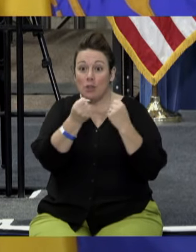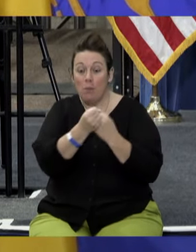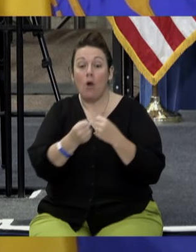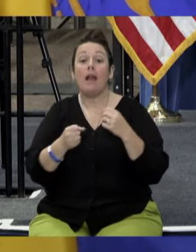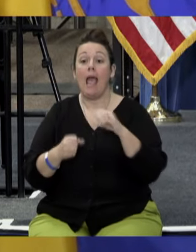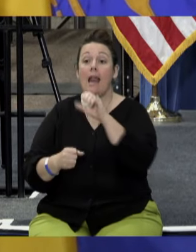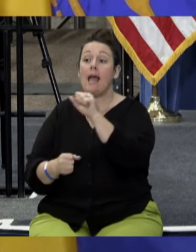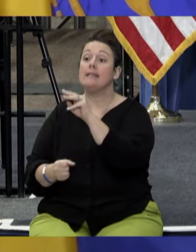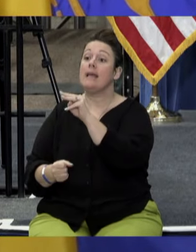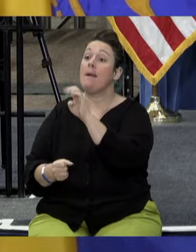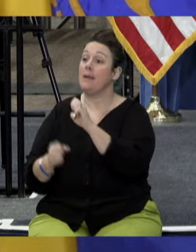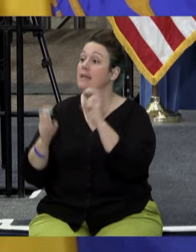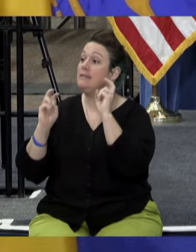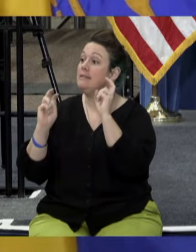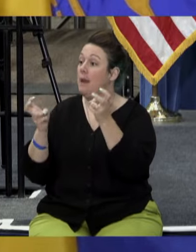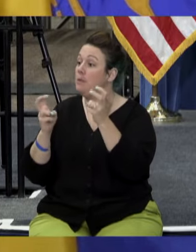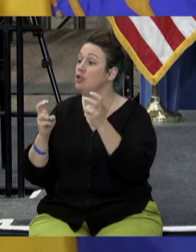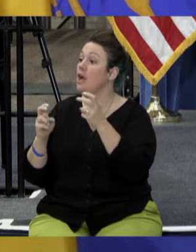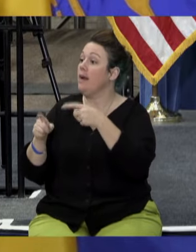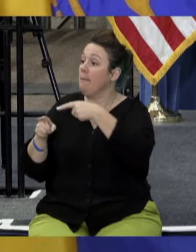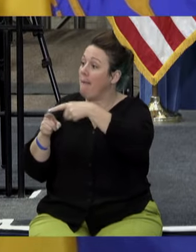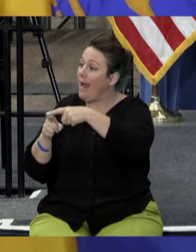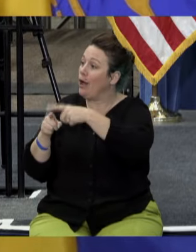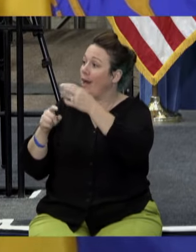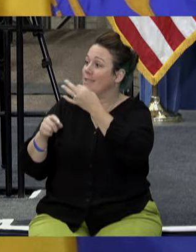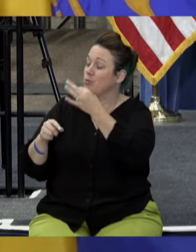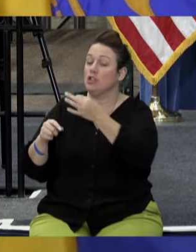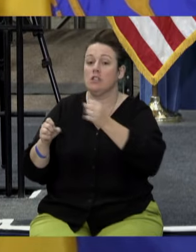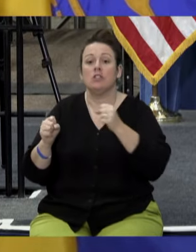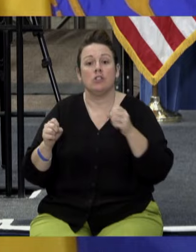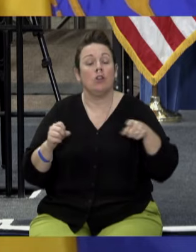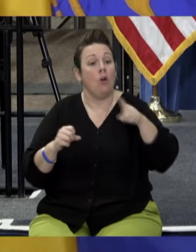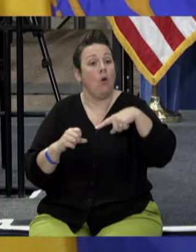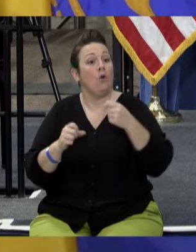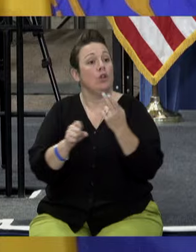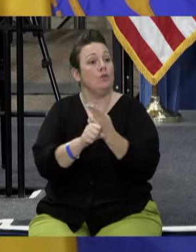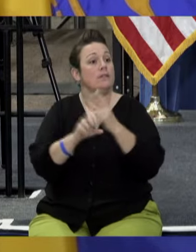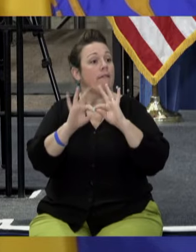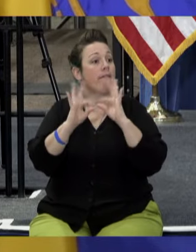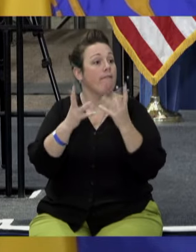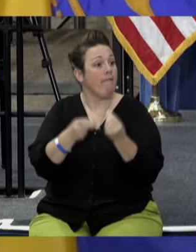we're using that national strategy to support family caregivers as a framework. So I want to